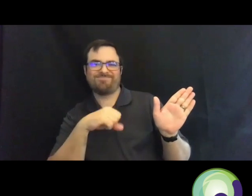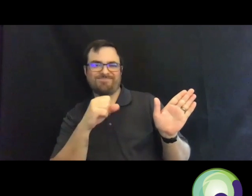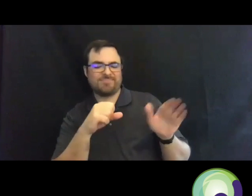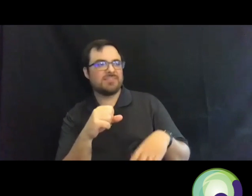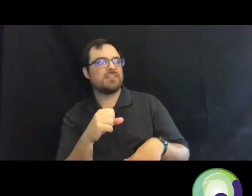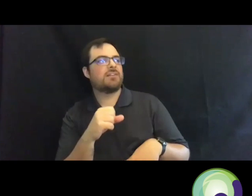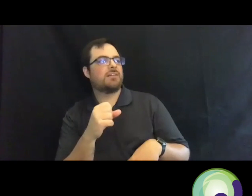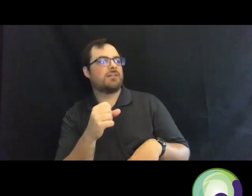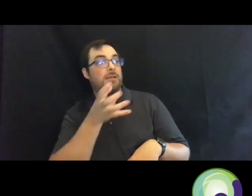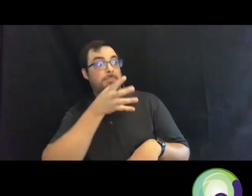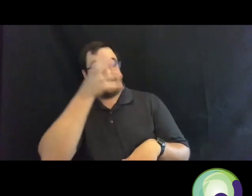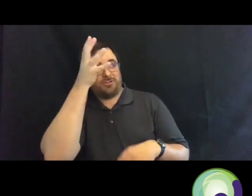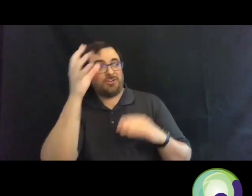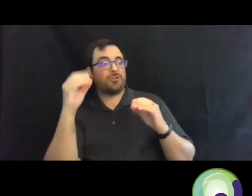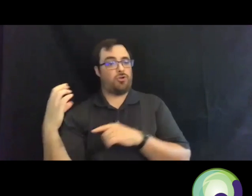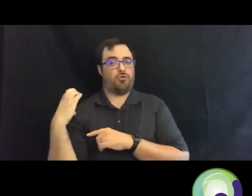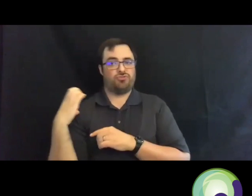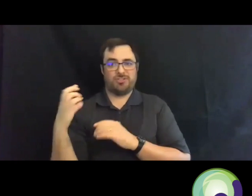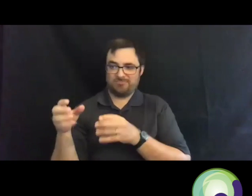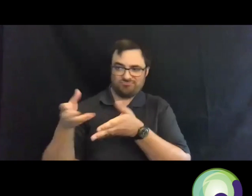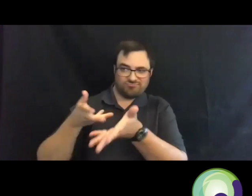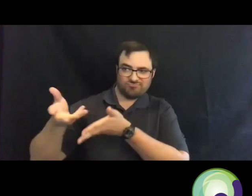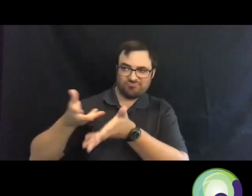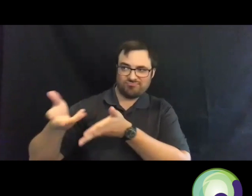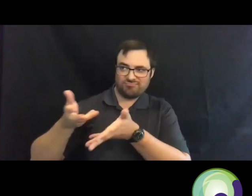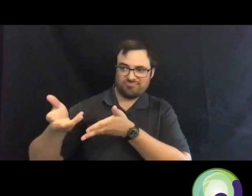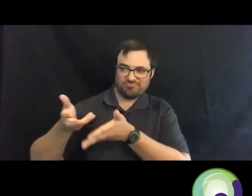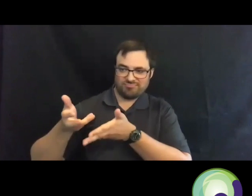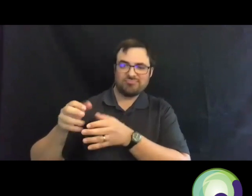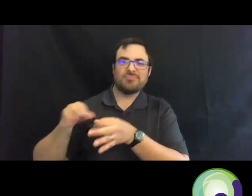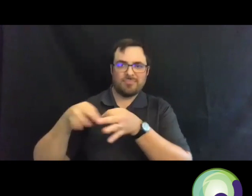coaching. It's not...I kind of have to